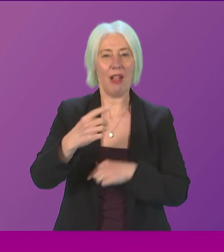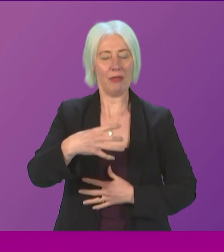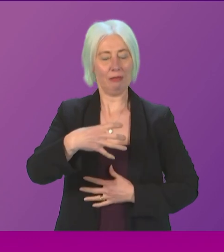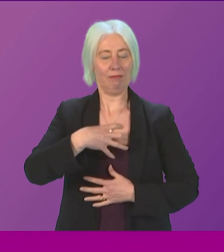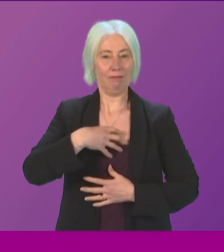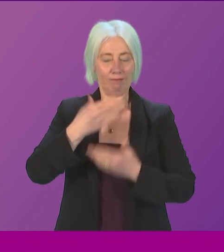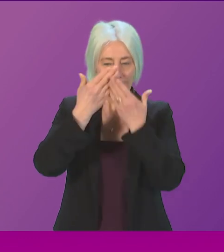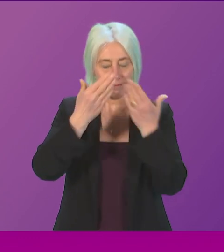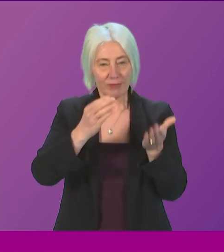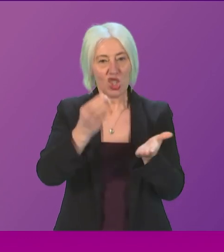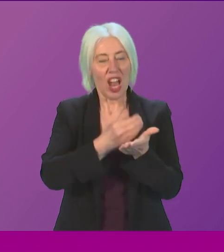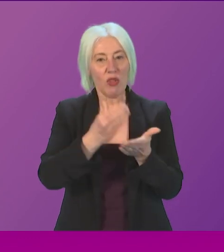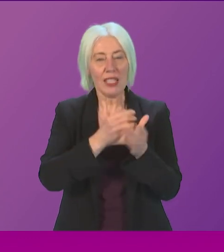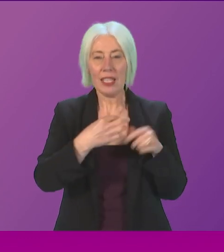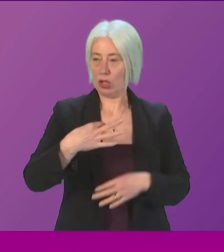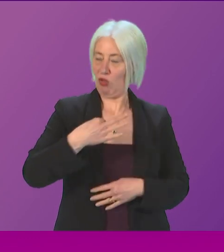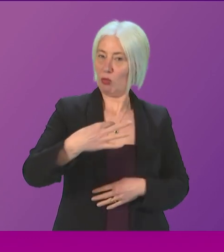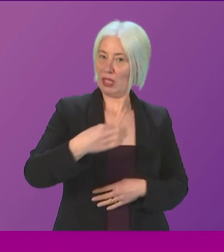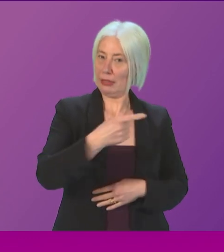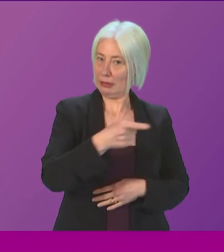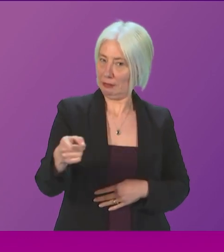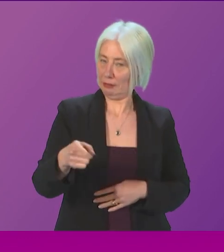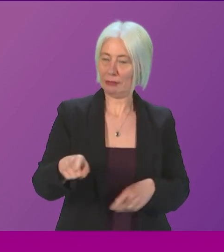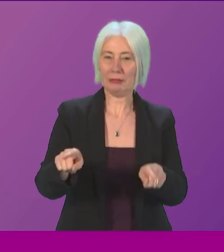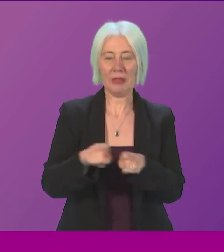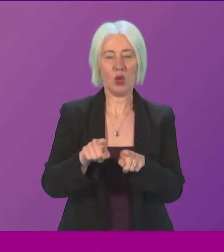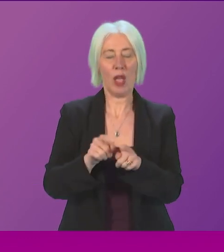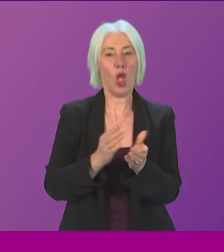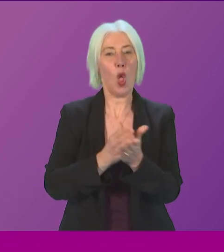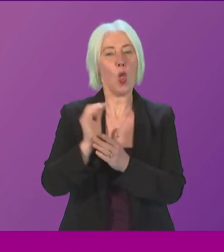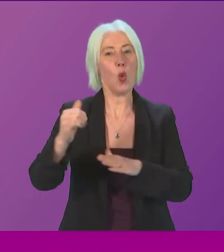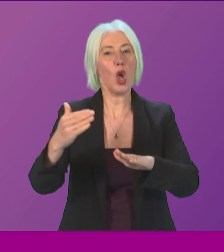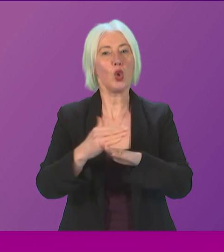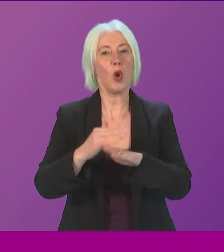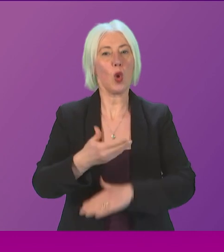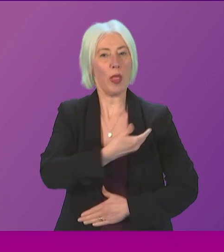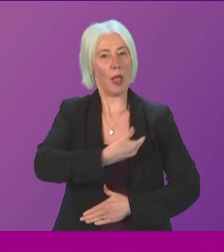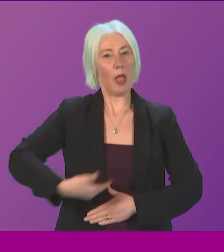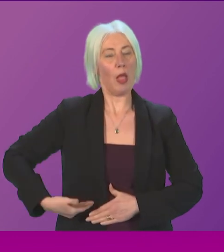and institutions and—perhaps most notably of all—through his work with the Prince’s Trust.